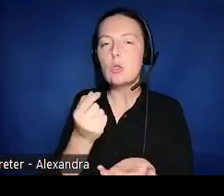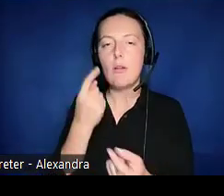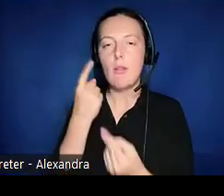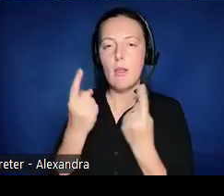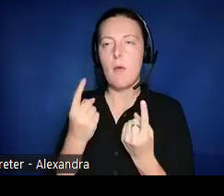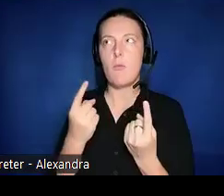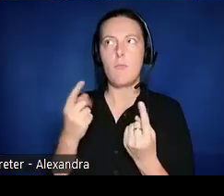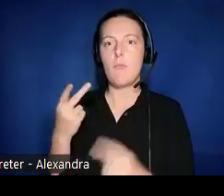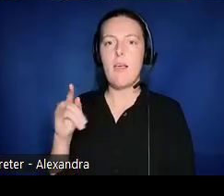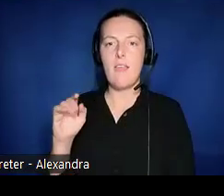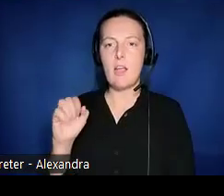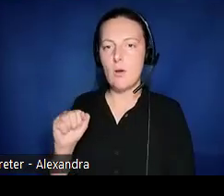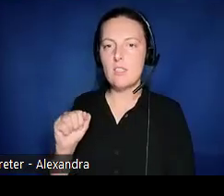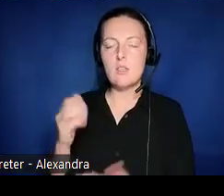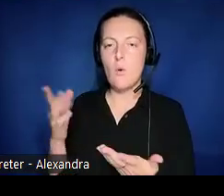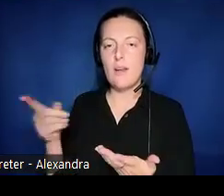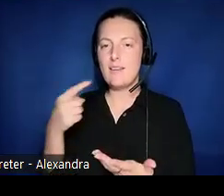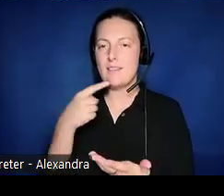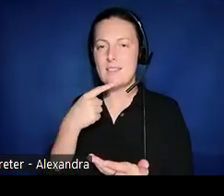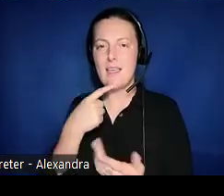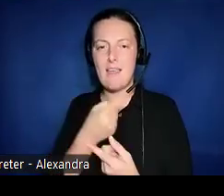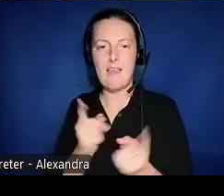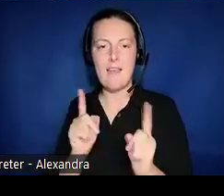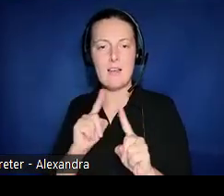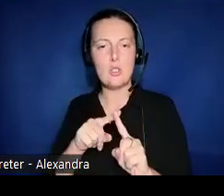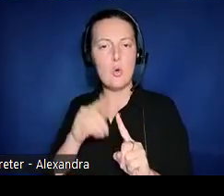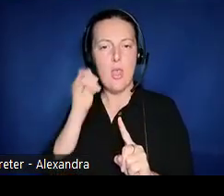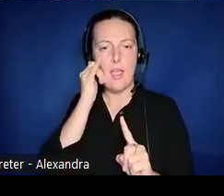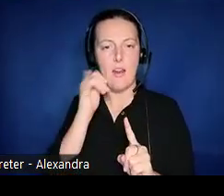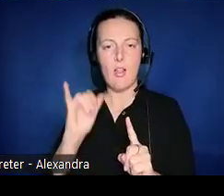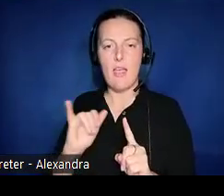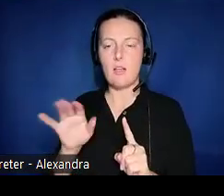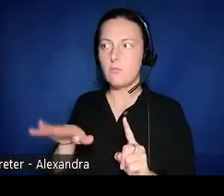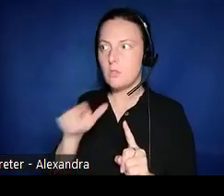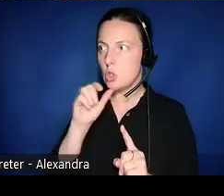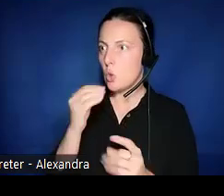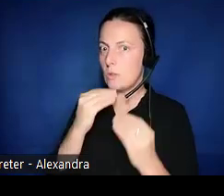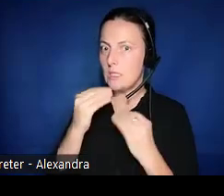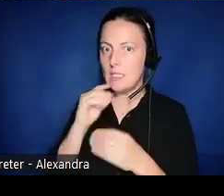maybe like don't eat beans or something like that. Um but in addition to doing lots of good math,